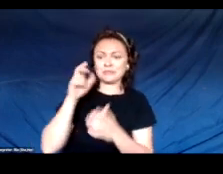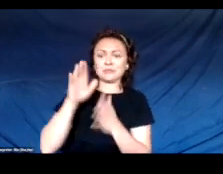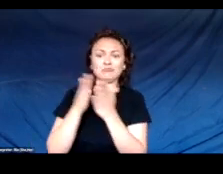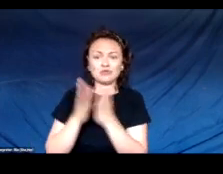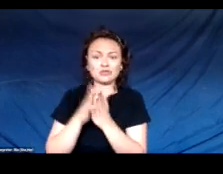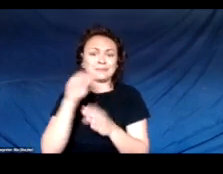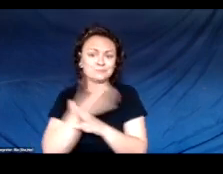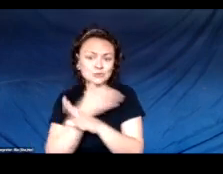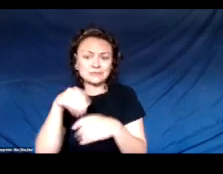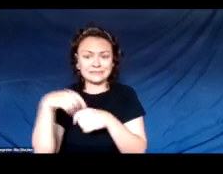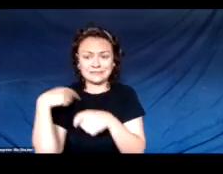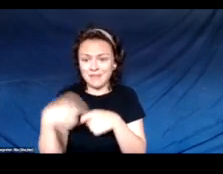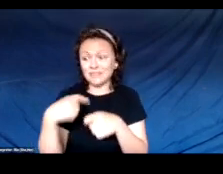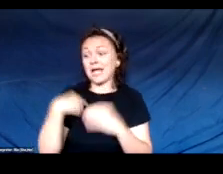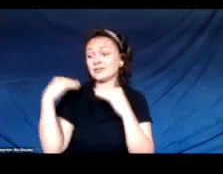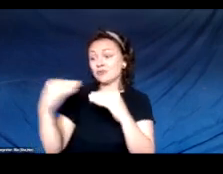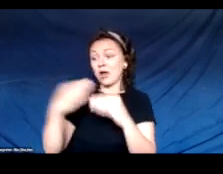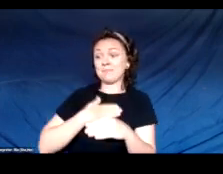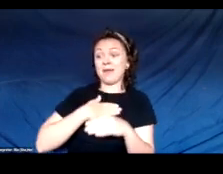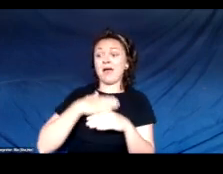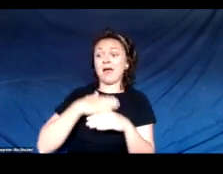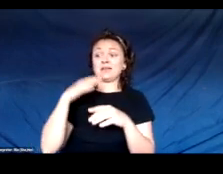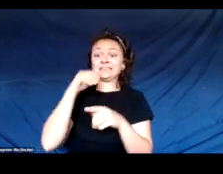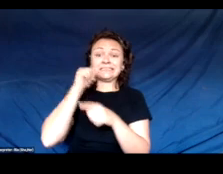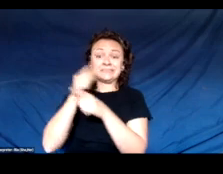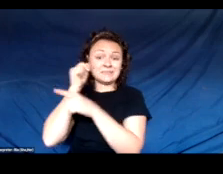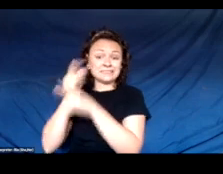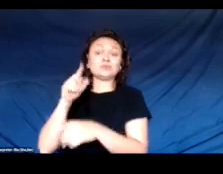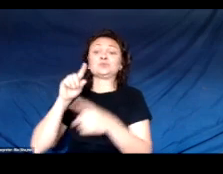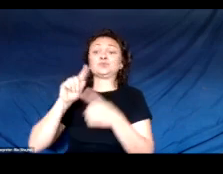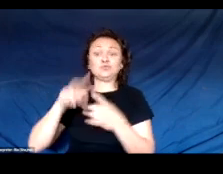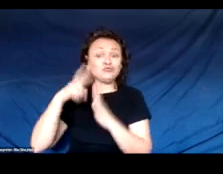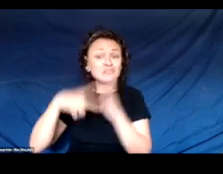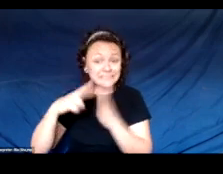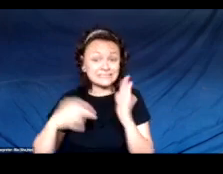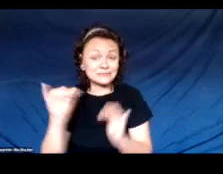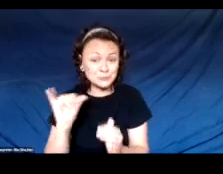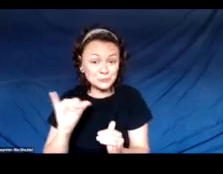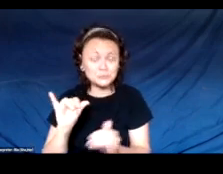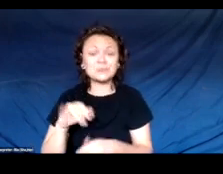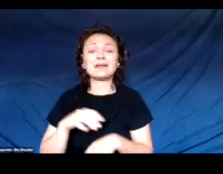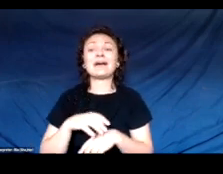I was fortunate enough to give my parents